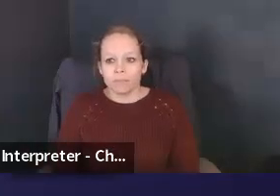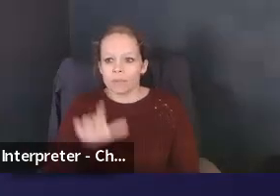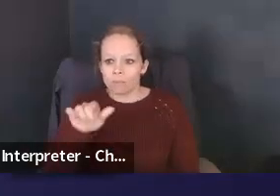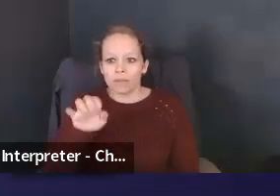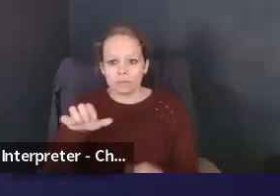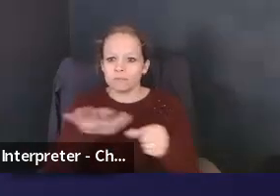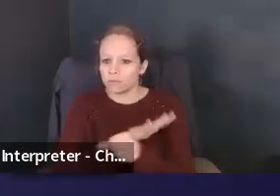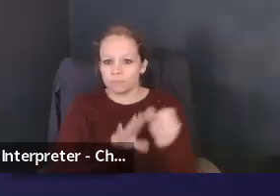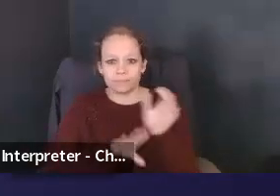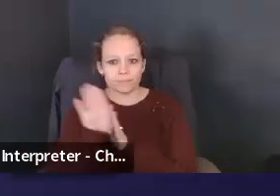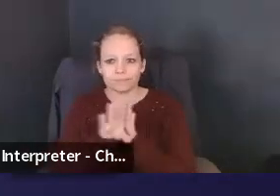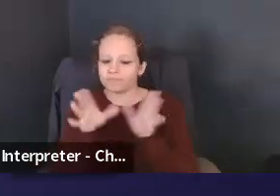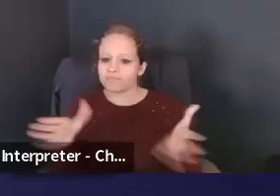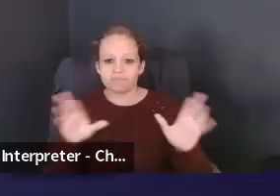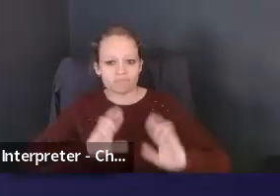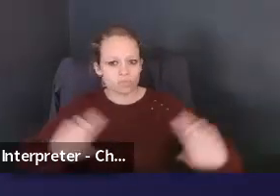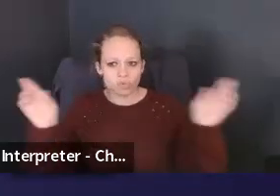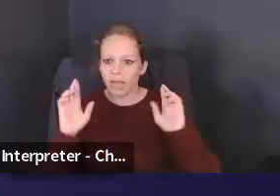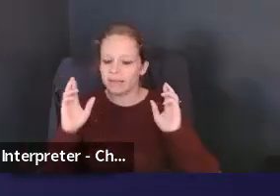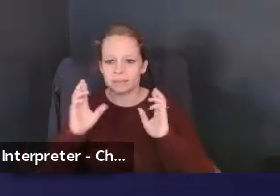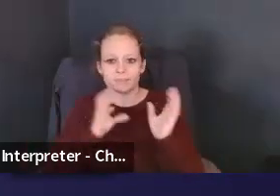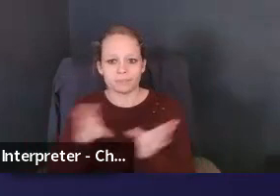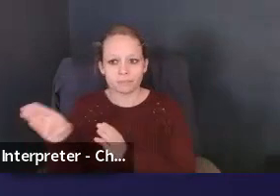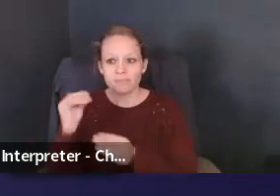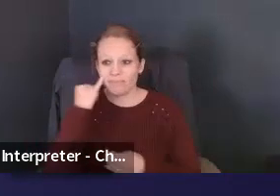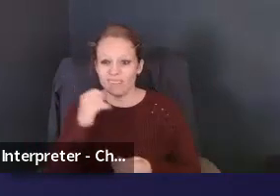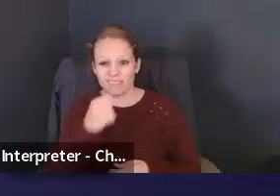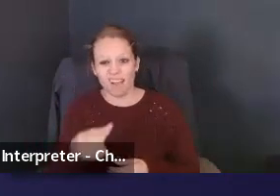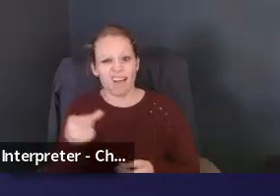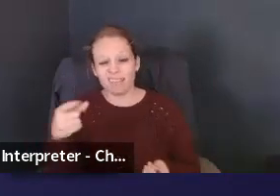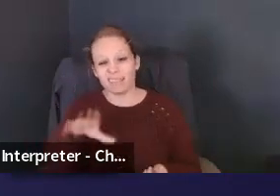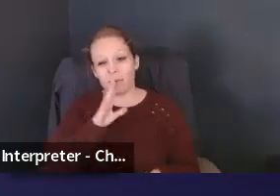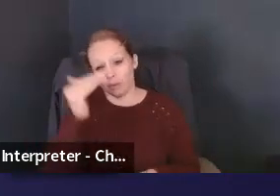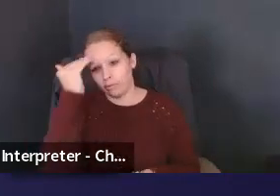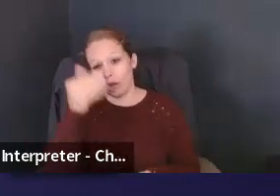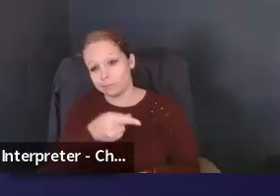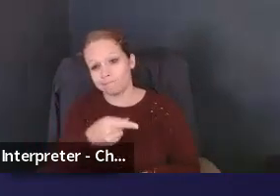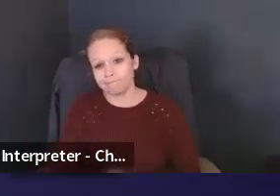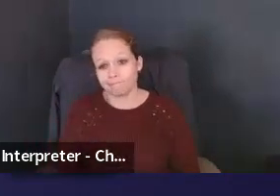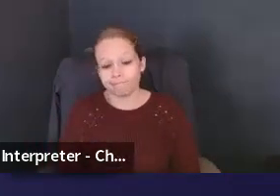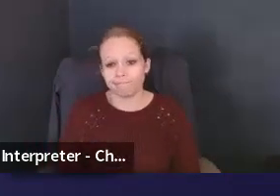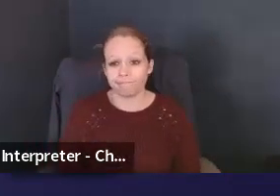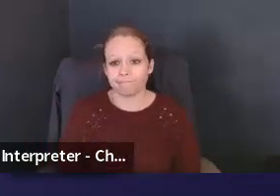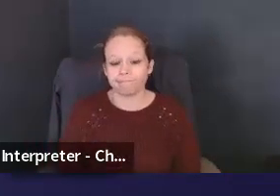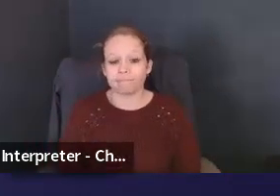plan and they will see through it if it's not. So, you just want to be as thorough as you can.